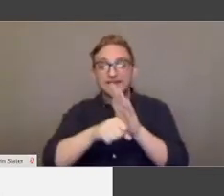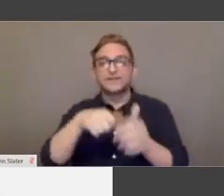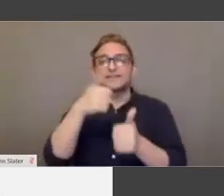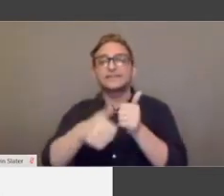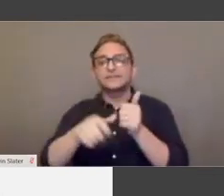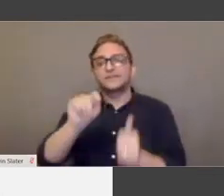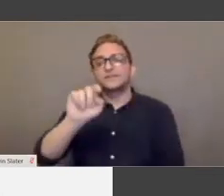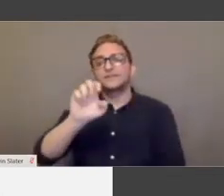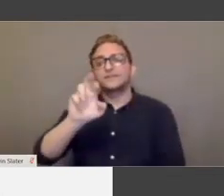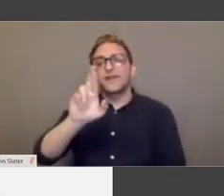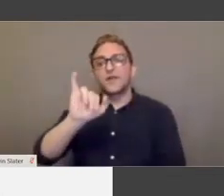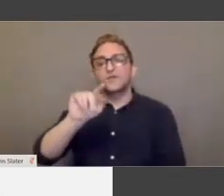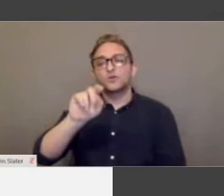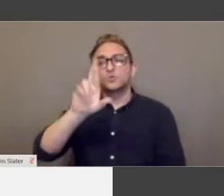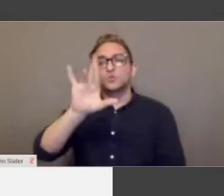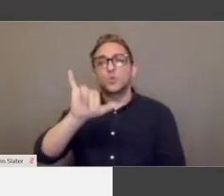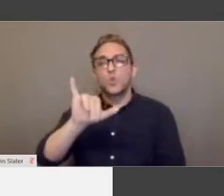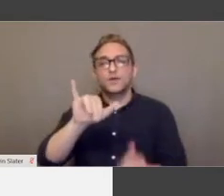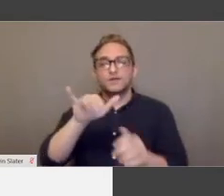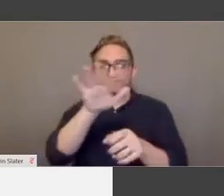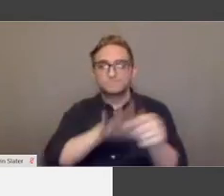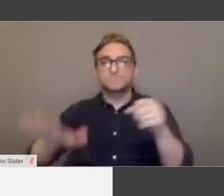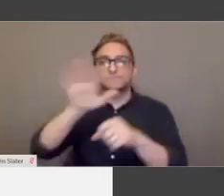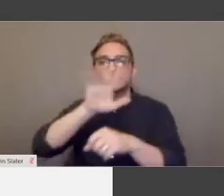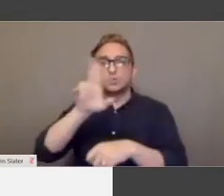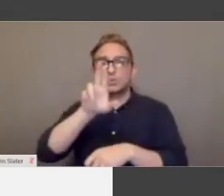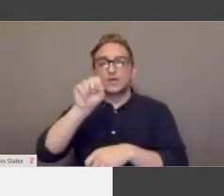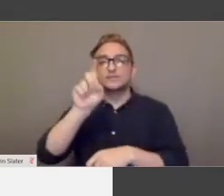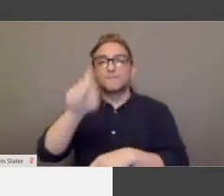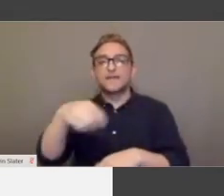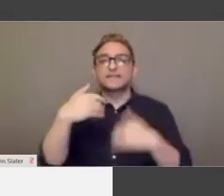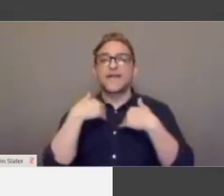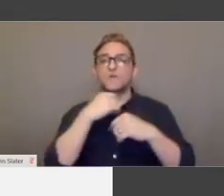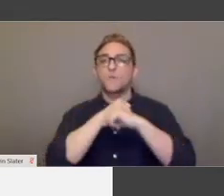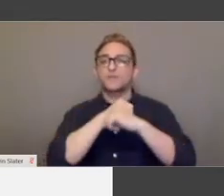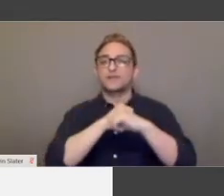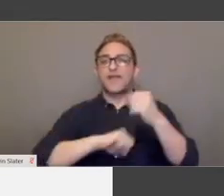and advocacy agency. What that means is we advocate and protect